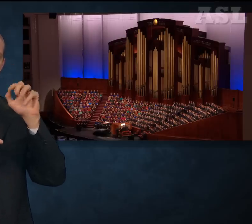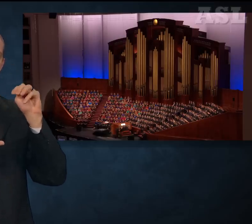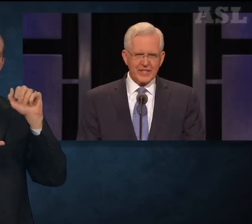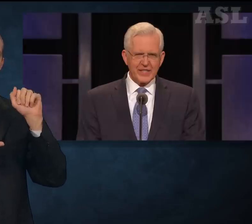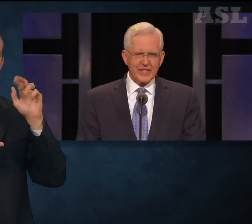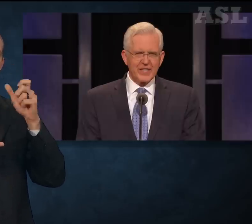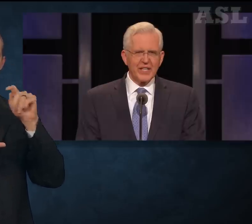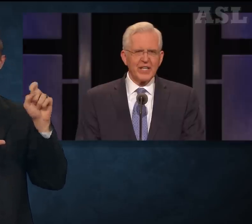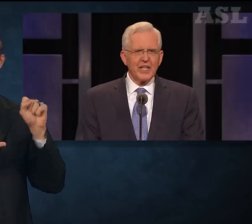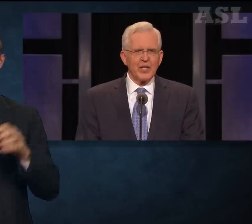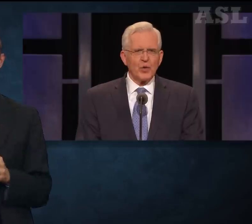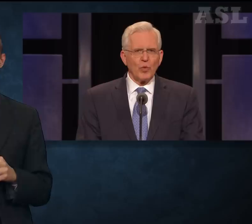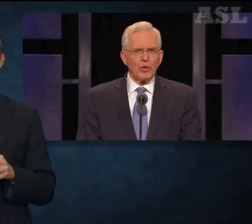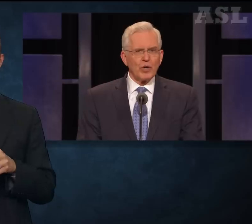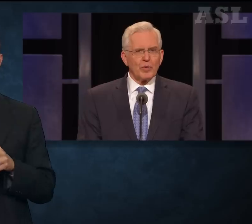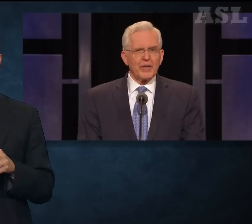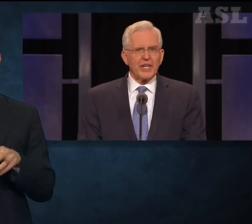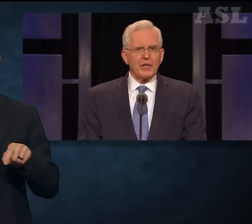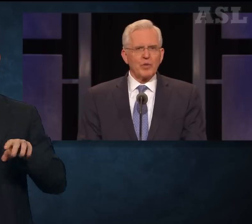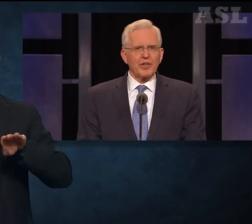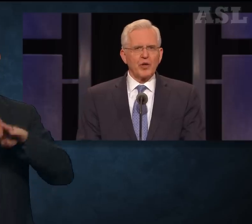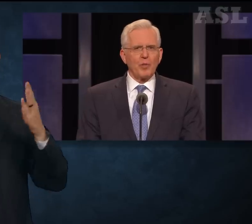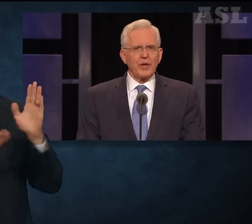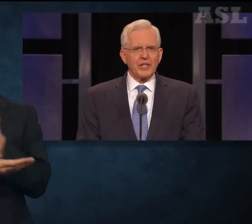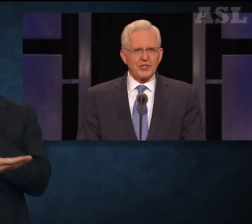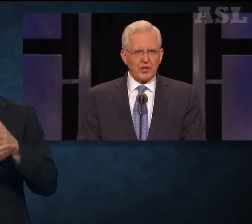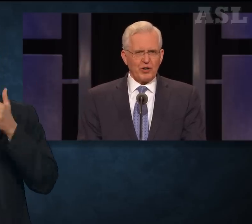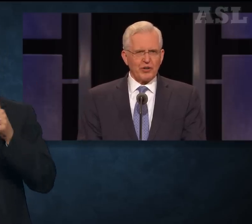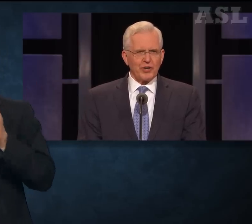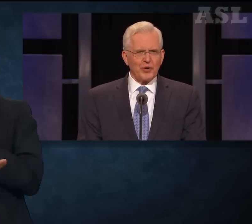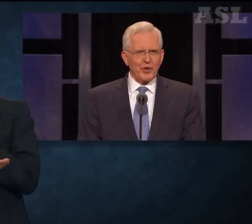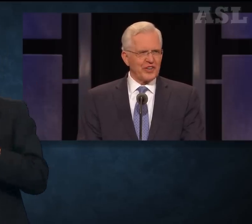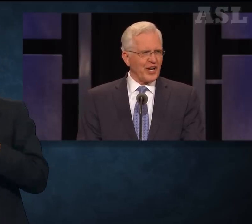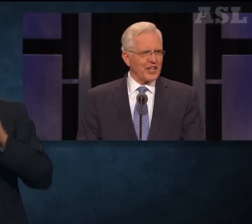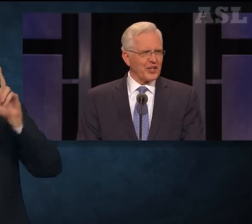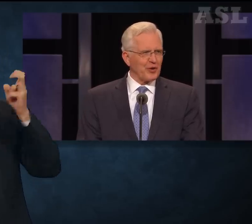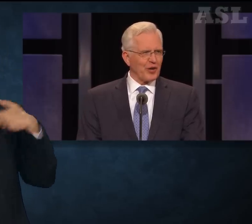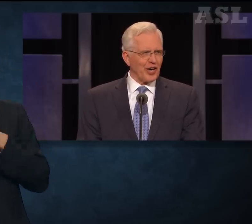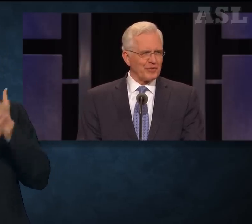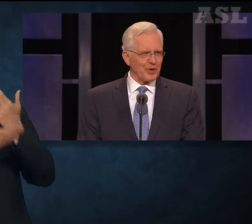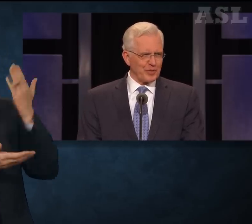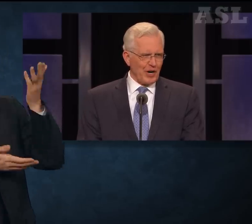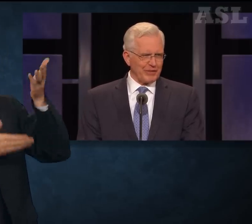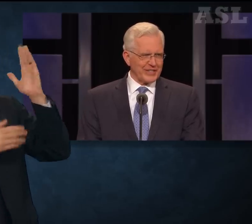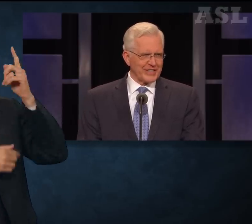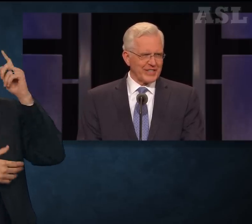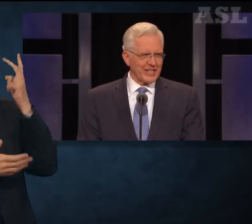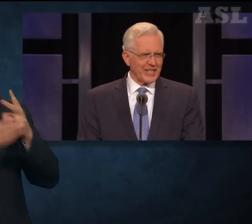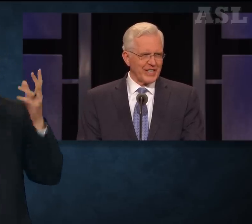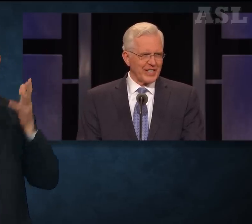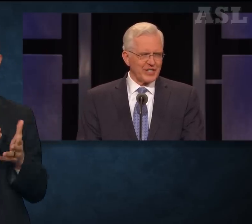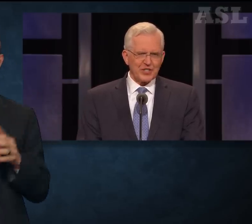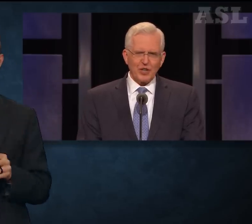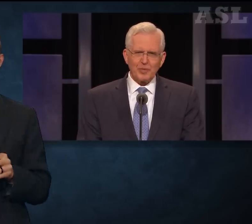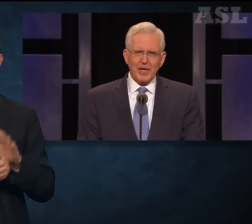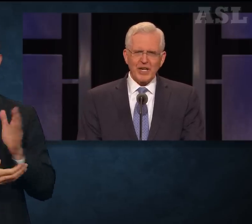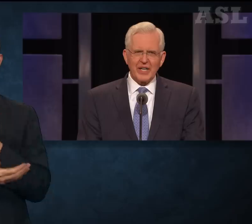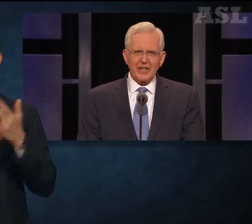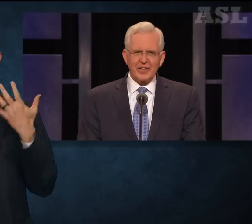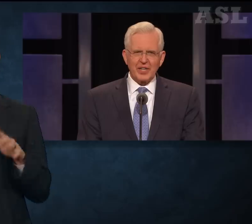ALAN SAUNDERS AND JARON PACKER, WITH SISTERS BONNIE GOODLIFFE AND LINDA MARGETTS AT THE